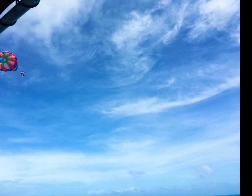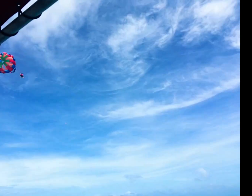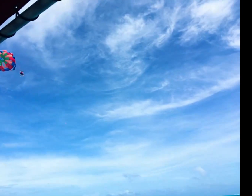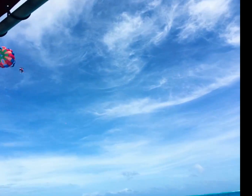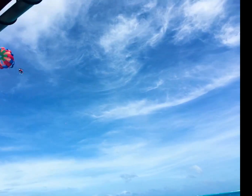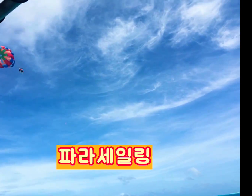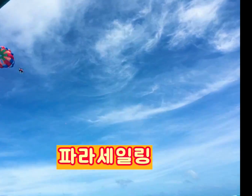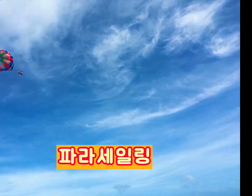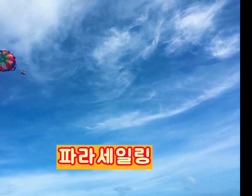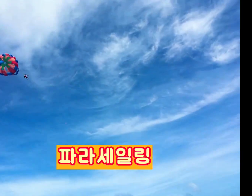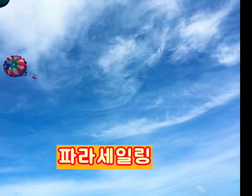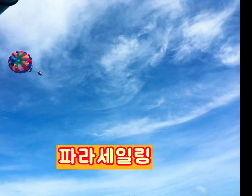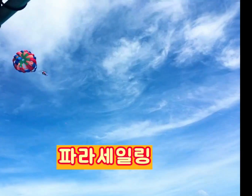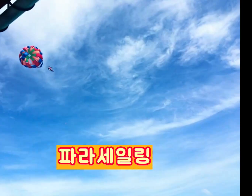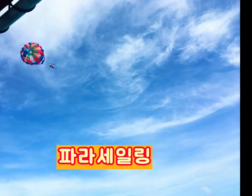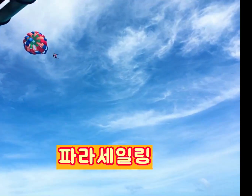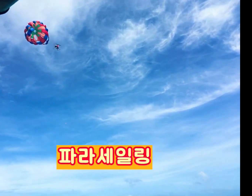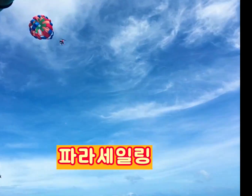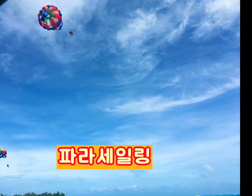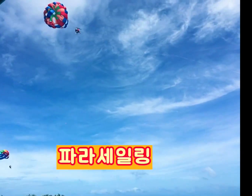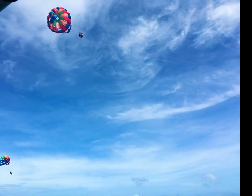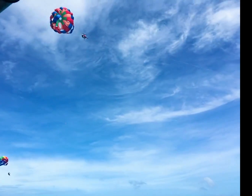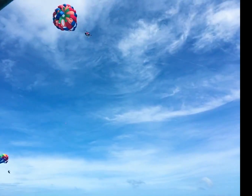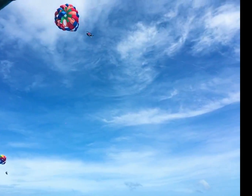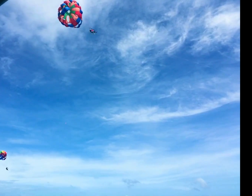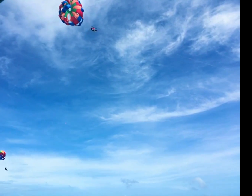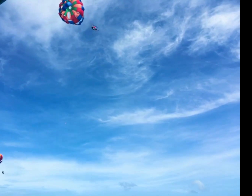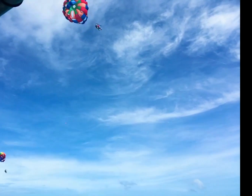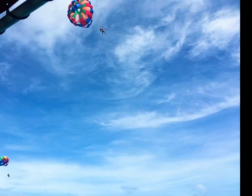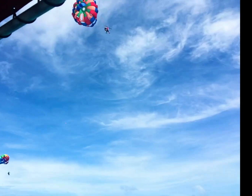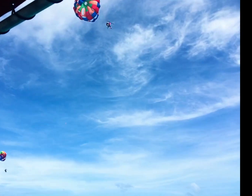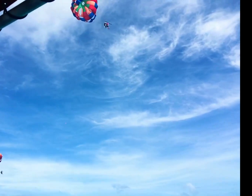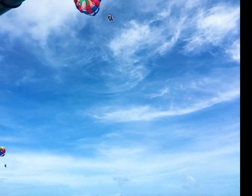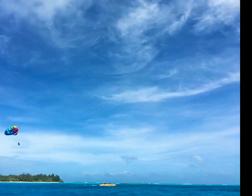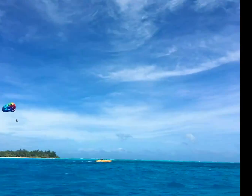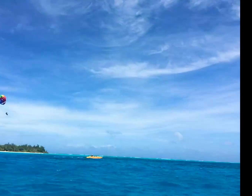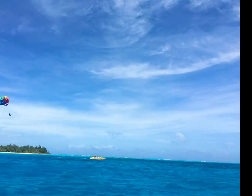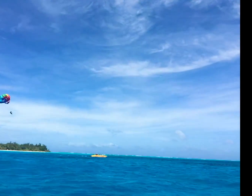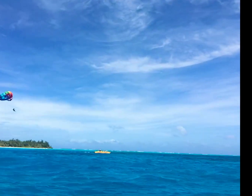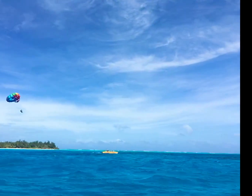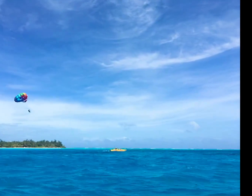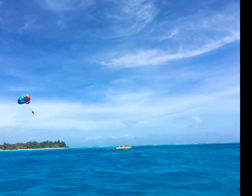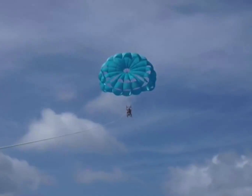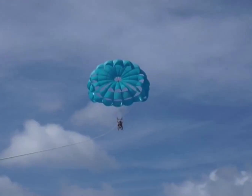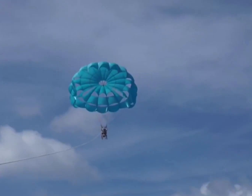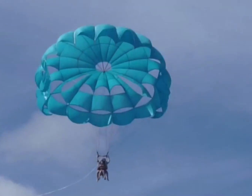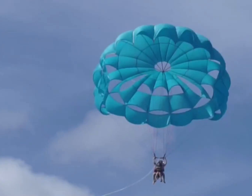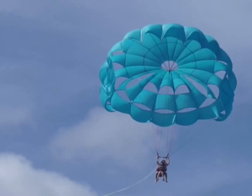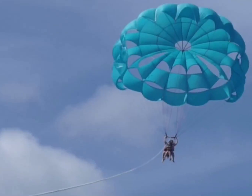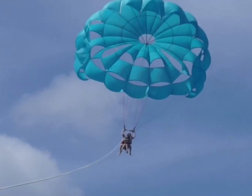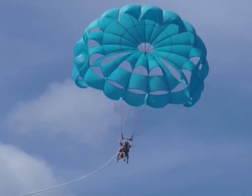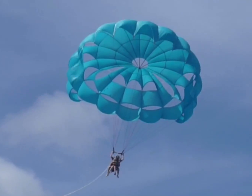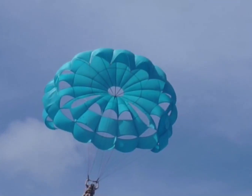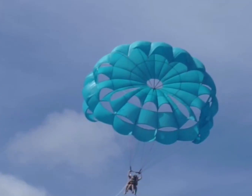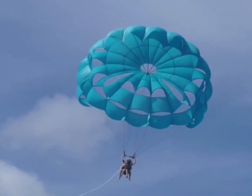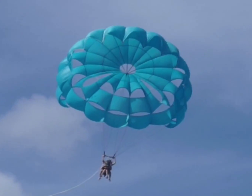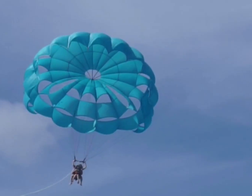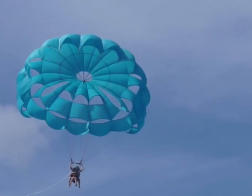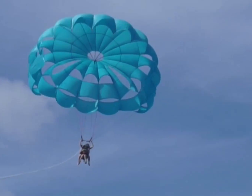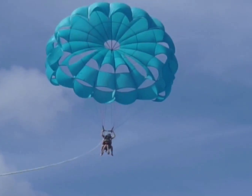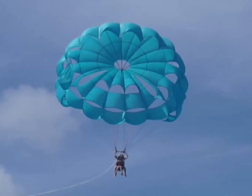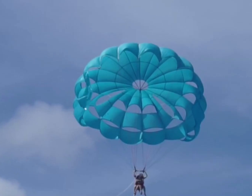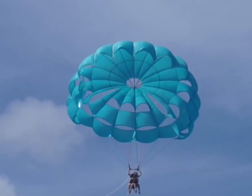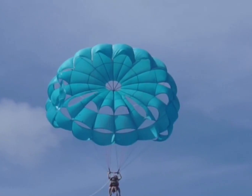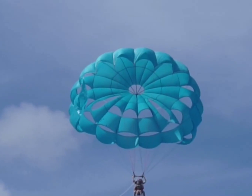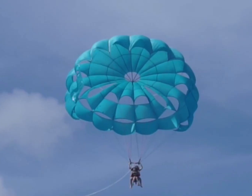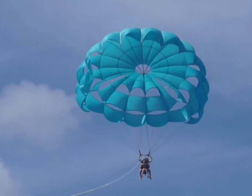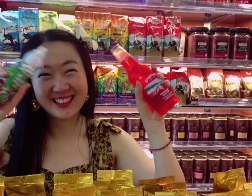사이판 또 가고싶어요 we want to go to saipan again